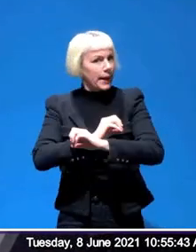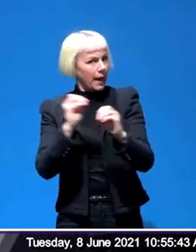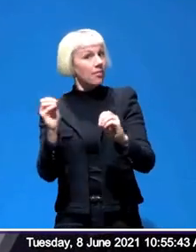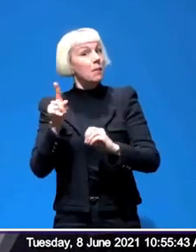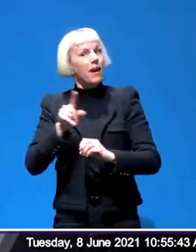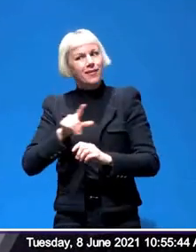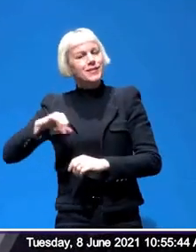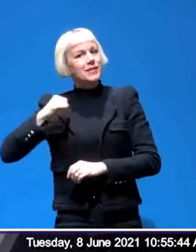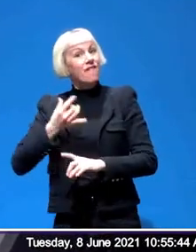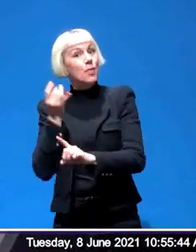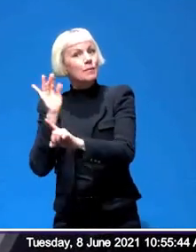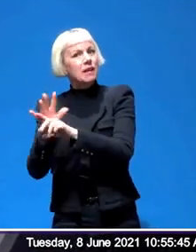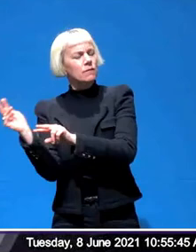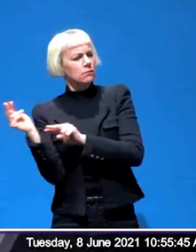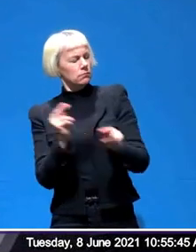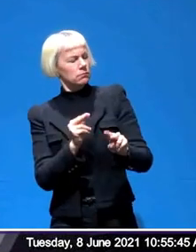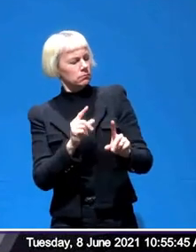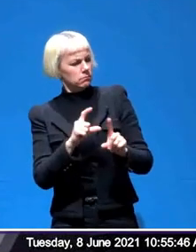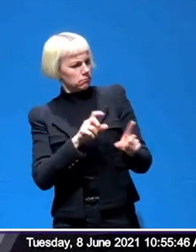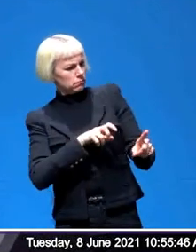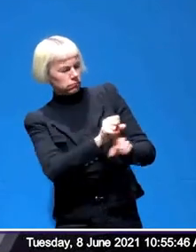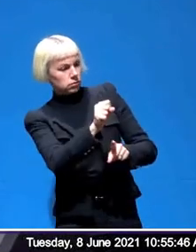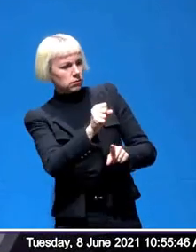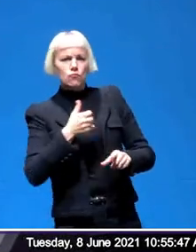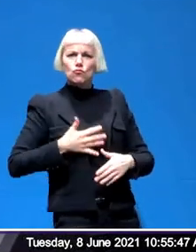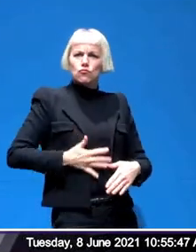seen the bruising on Daniel's back on Monday, February.